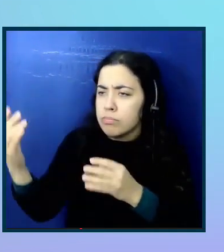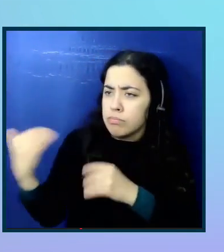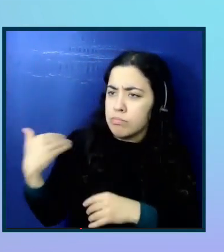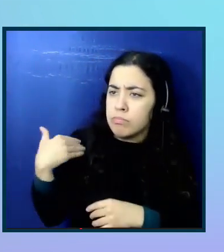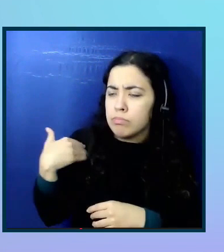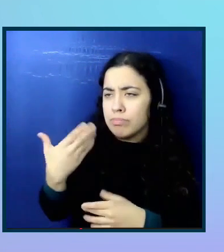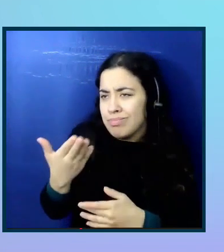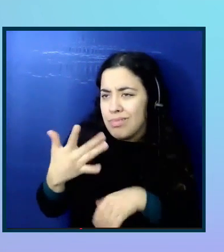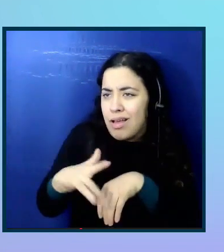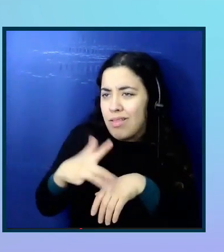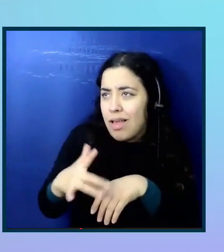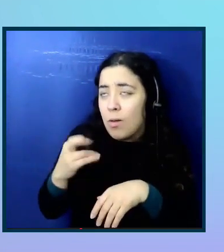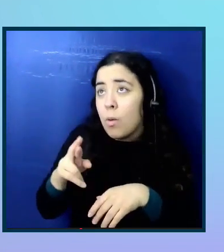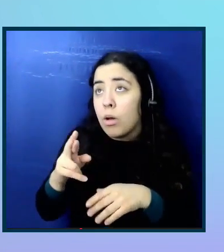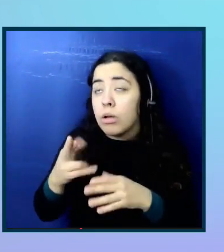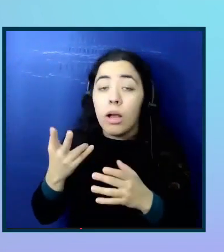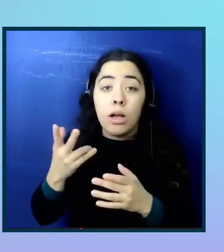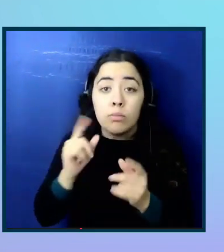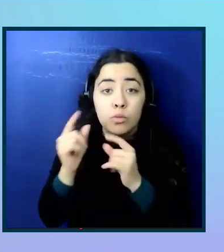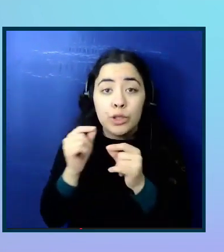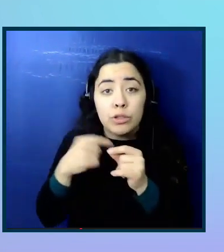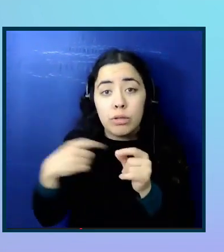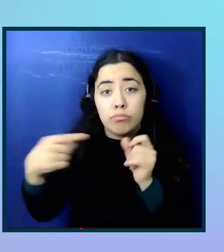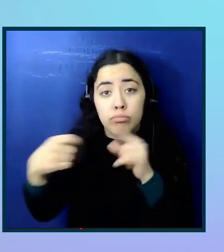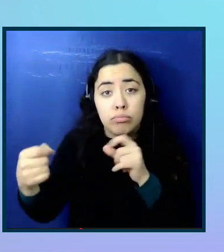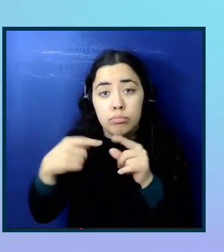or at the end of the article, but we'll take a little bit more time.